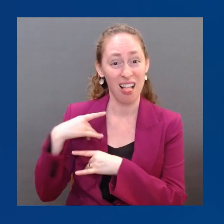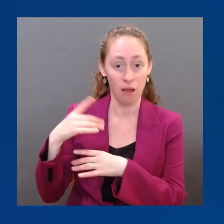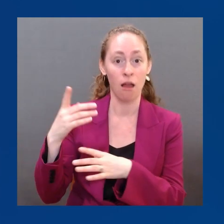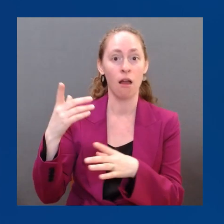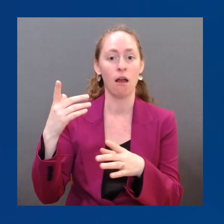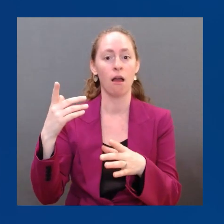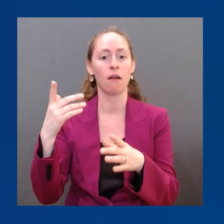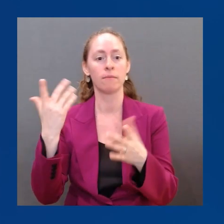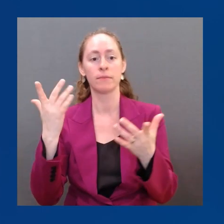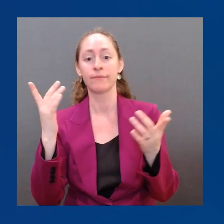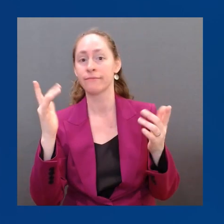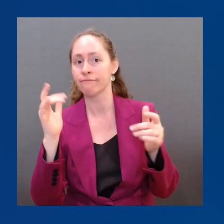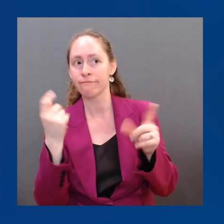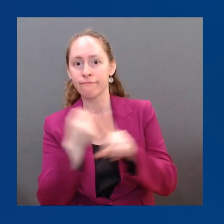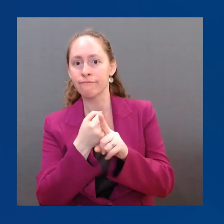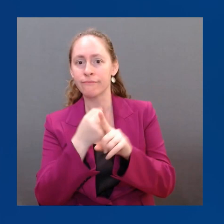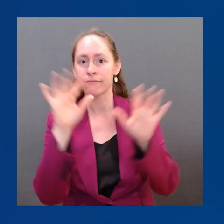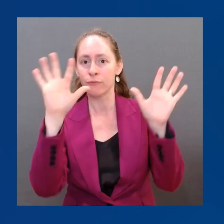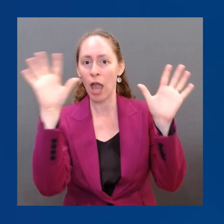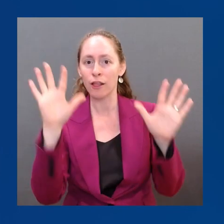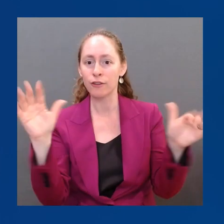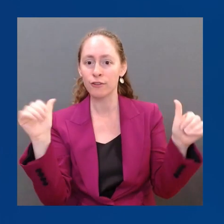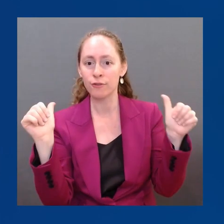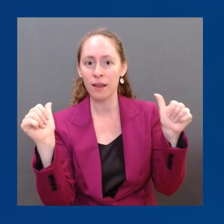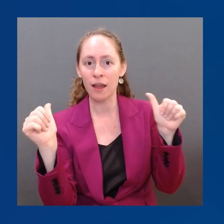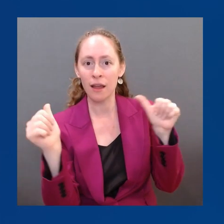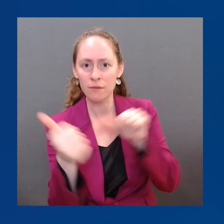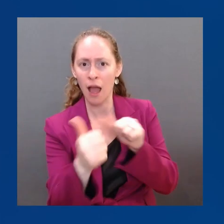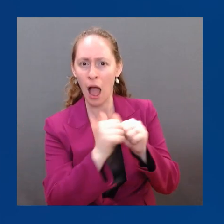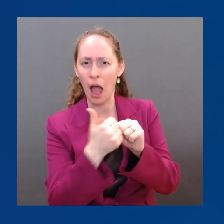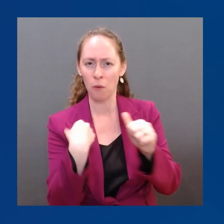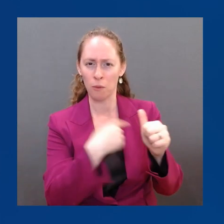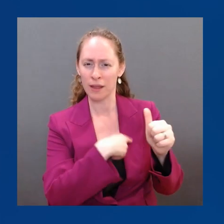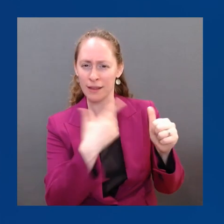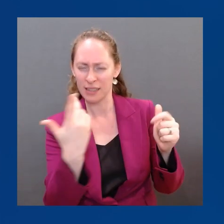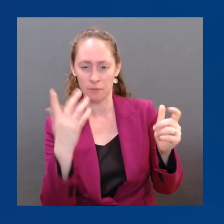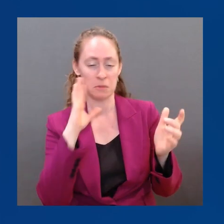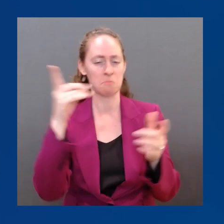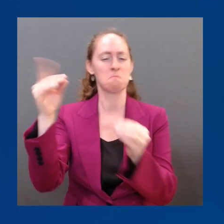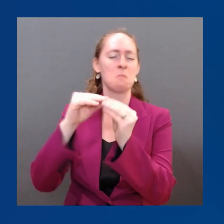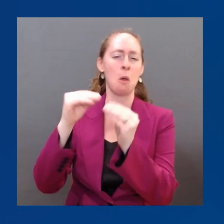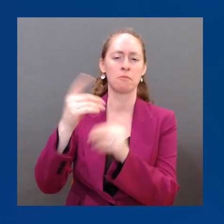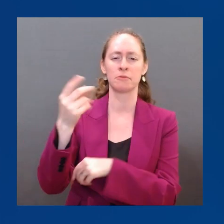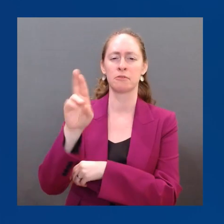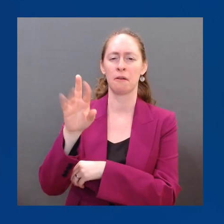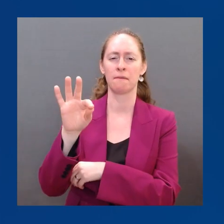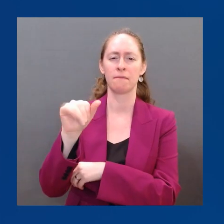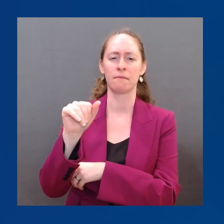Again, you'll hear more about this from Dr. Fauci, but they -- we're in the middle of developing new vaccines, potentially bivalent vaccines;